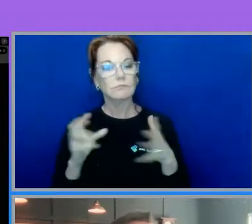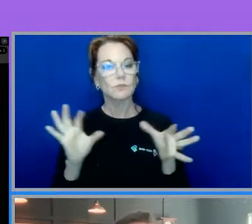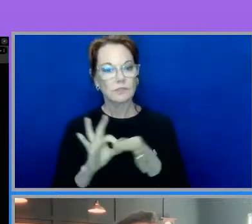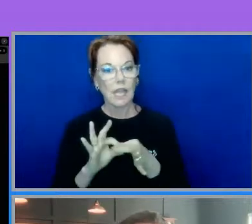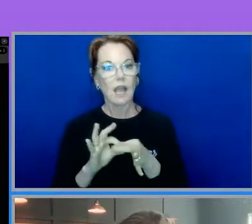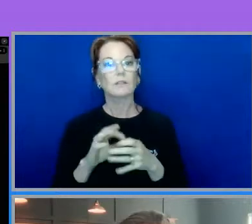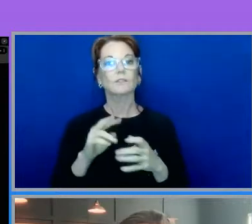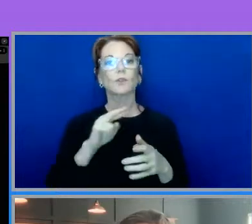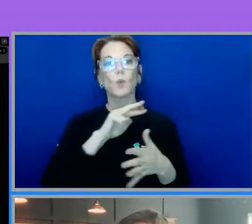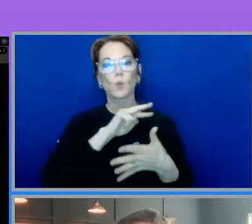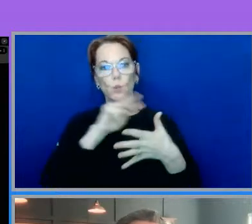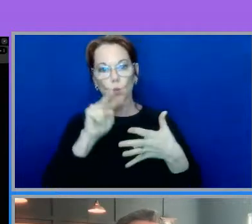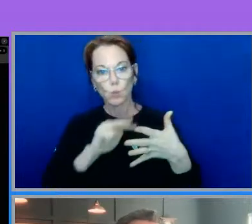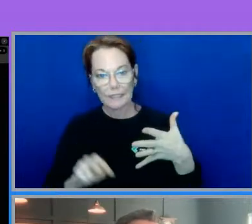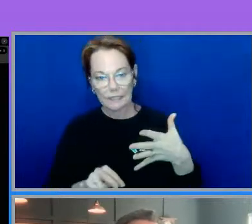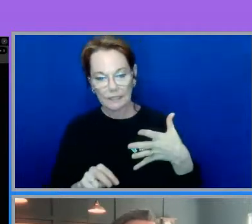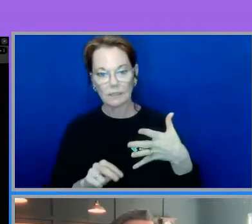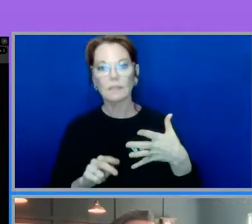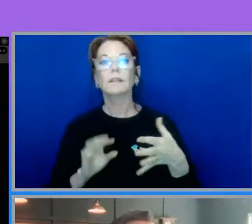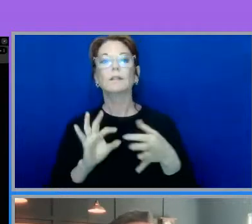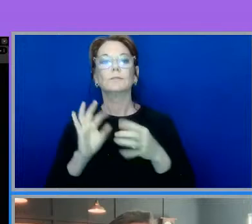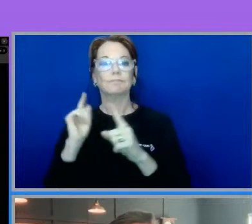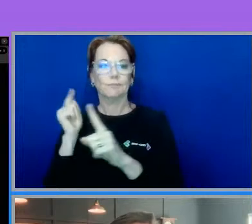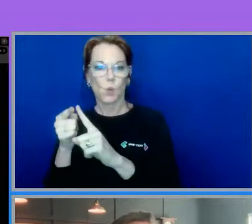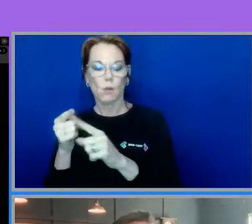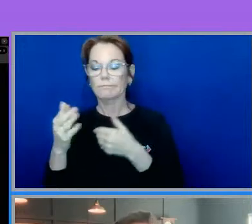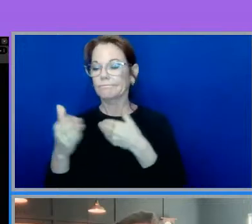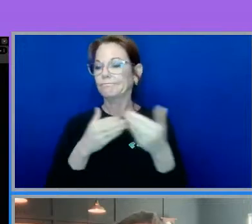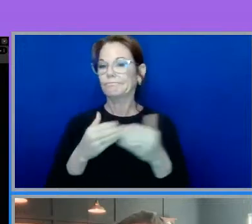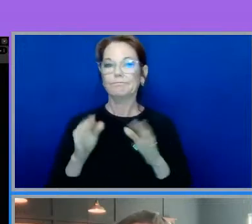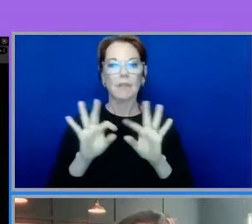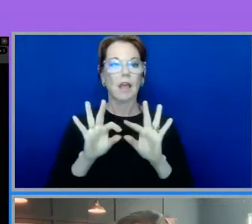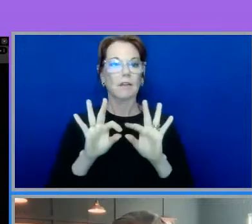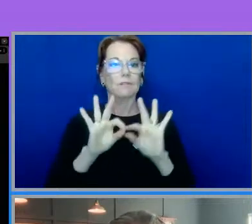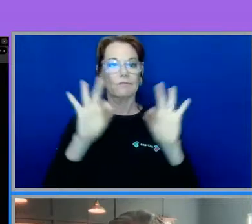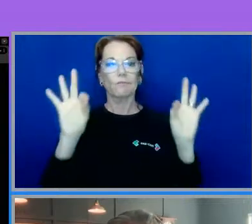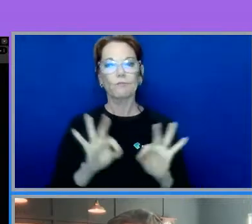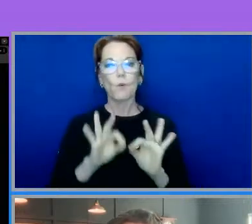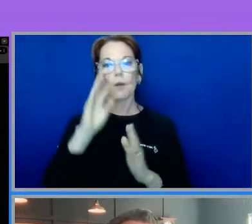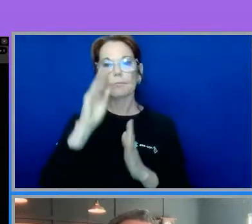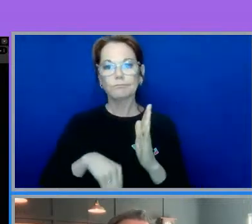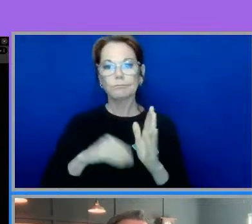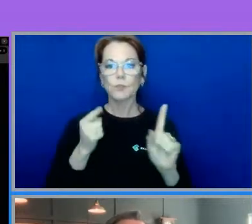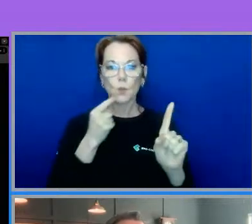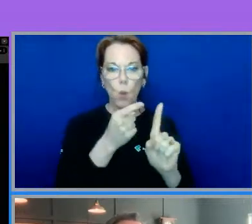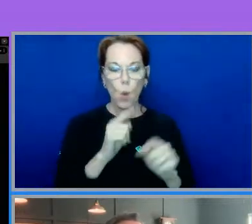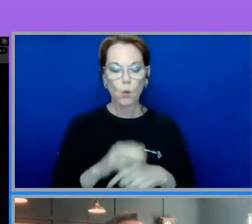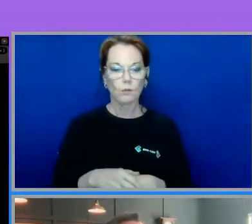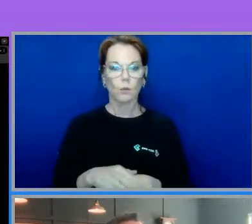goal, and I don't care if a person is trying to fill out a form. If a person is reading a blog article, if a person is